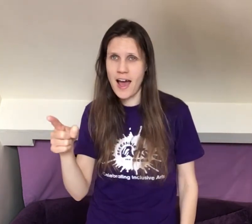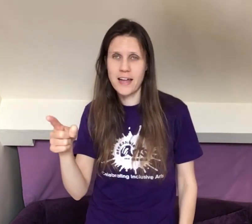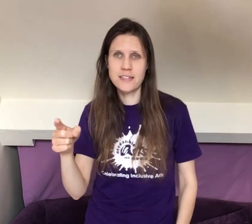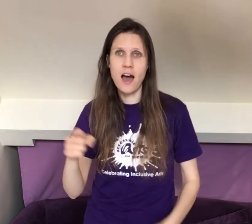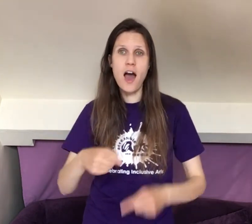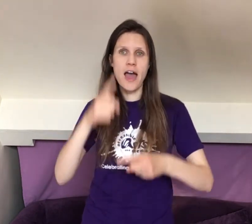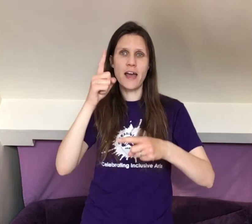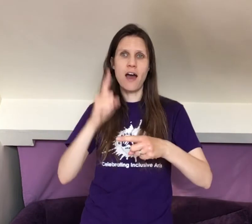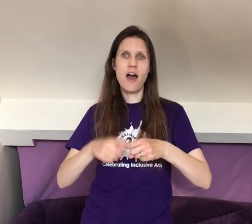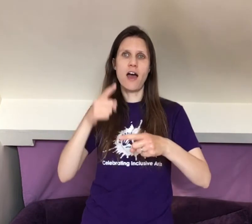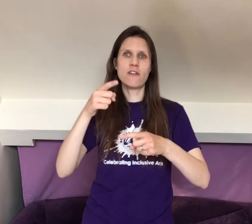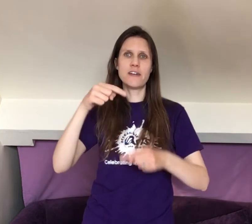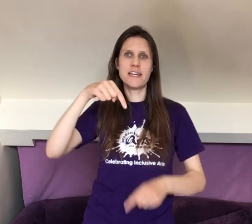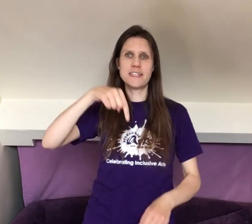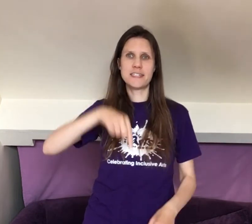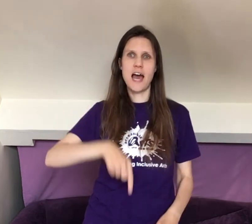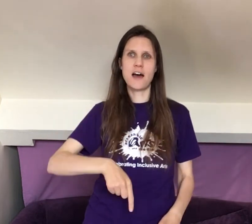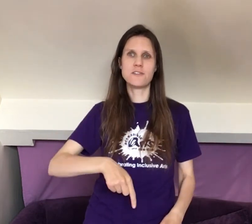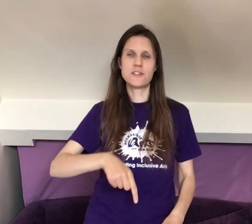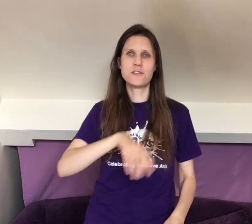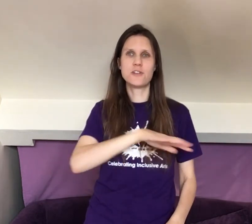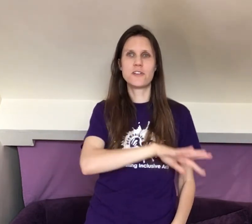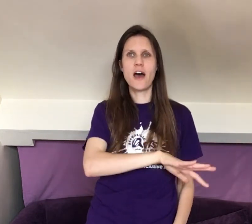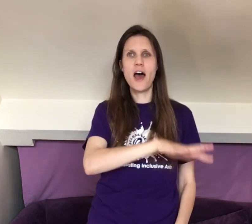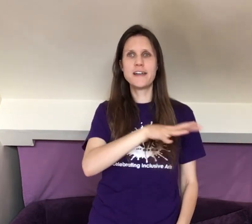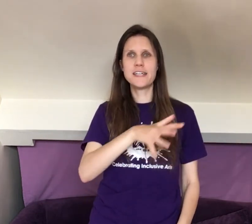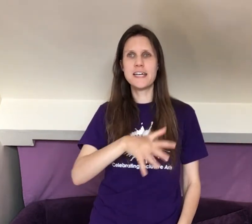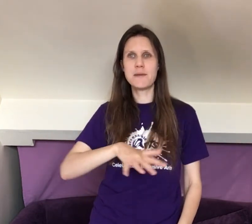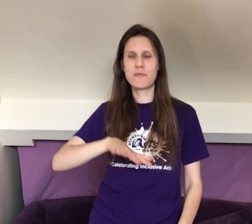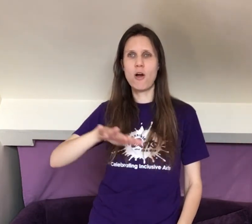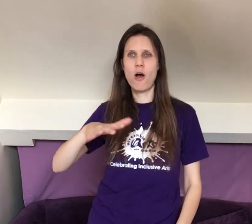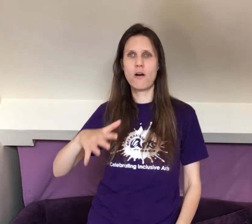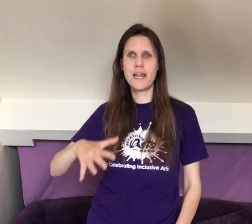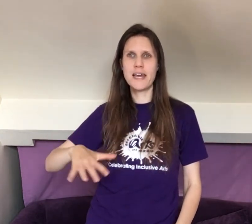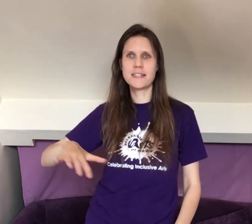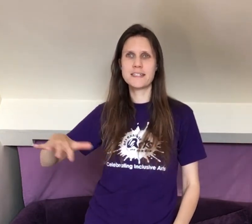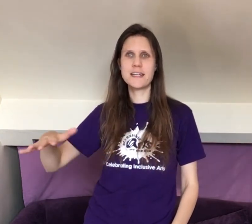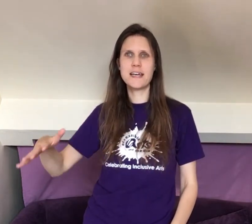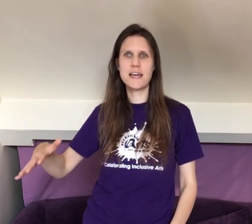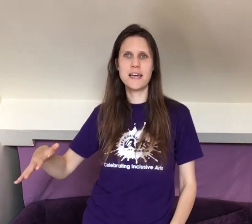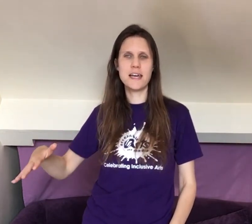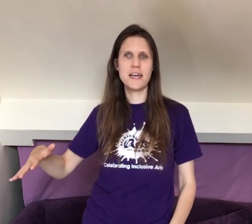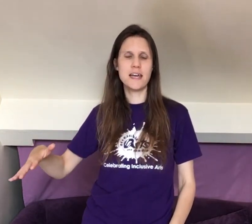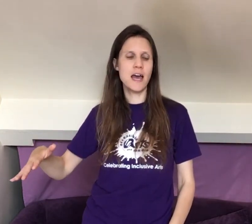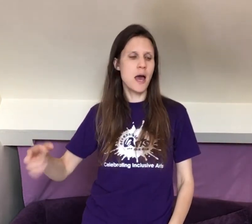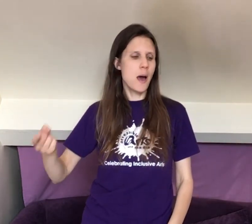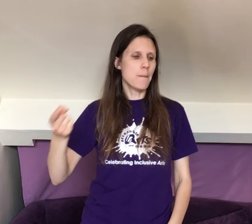And I hurried down to the deep rolling sea.